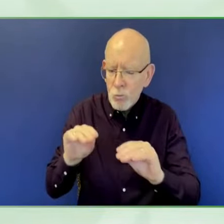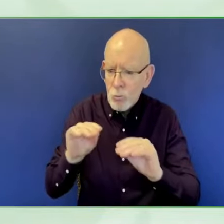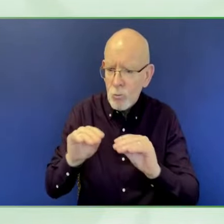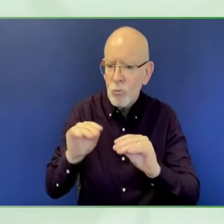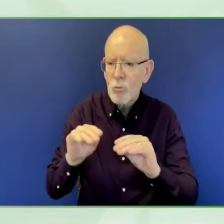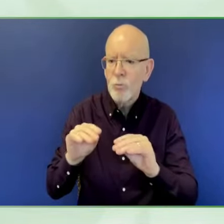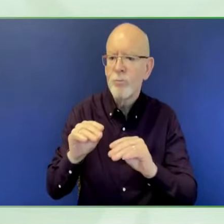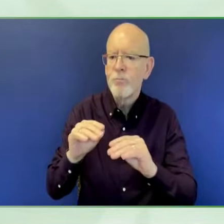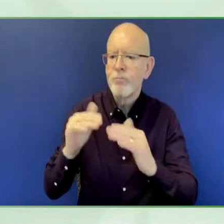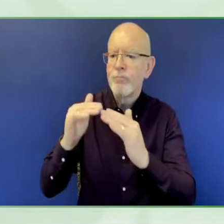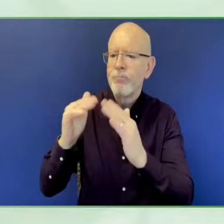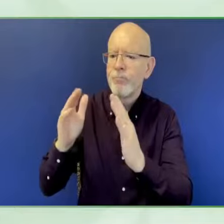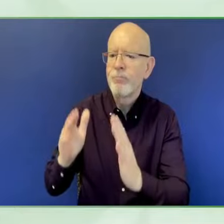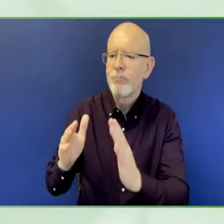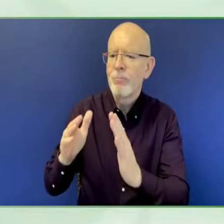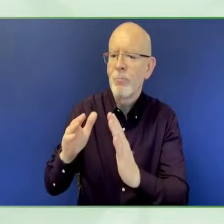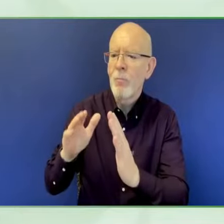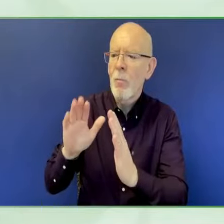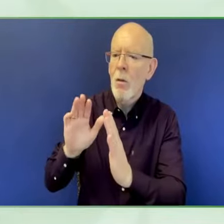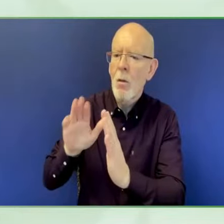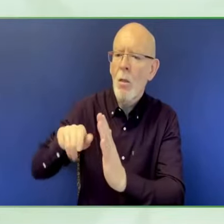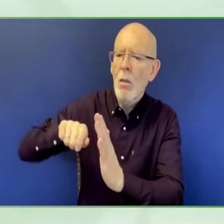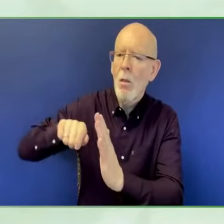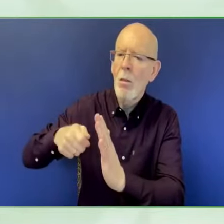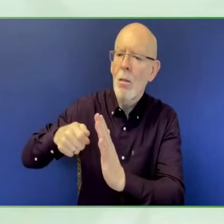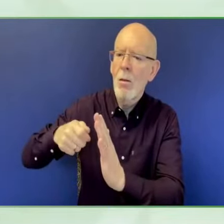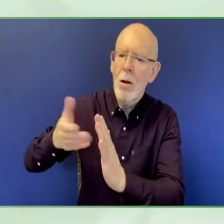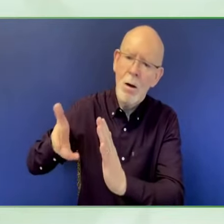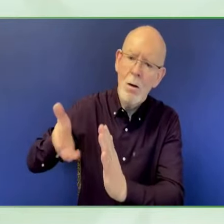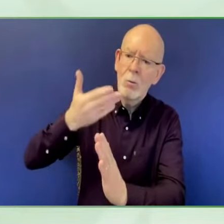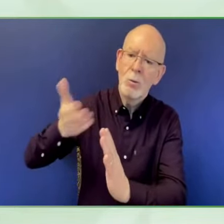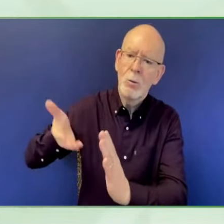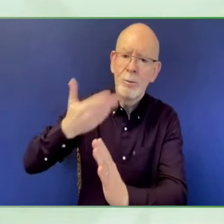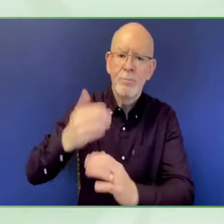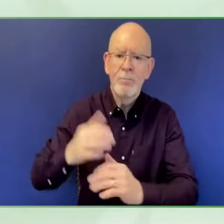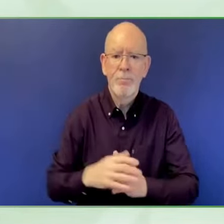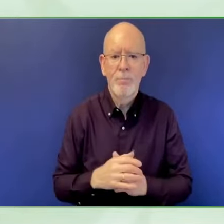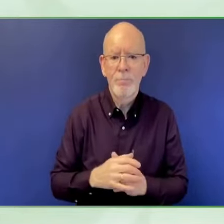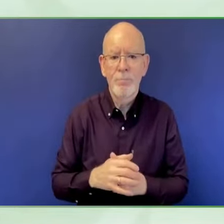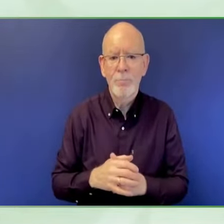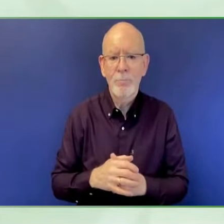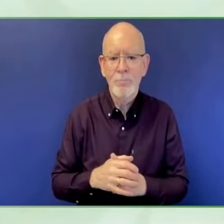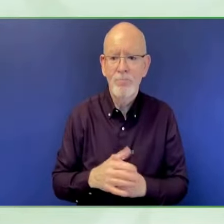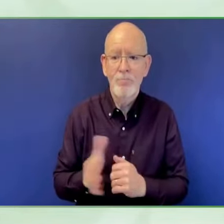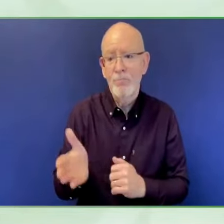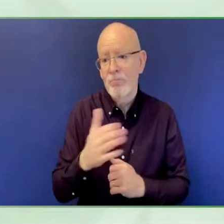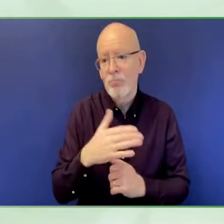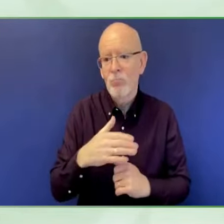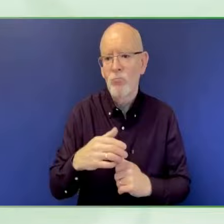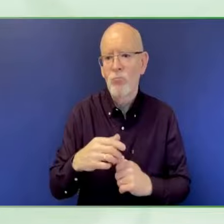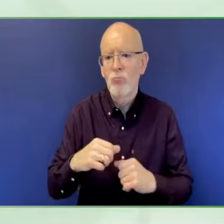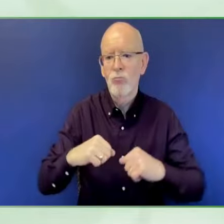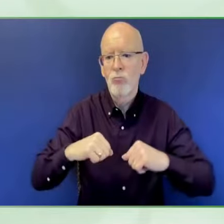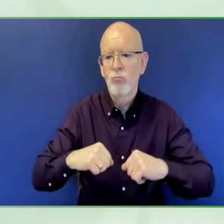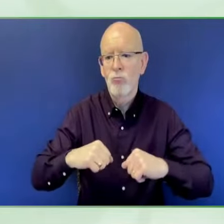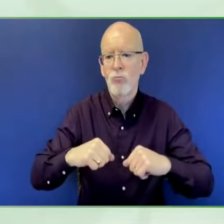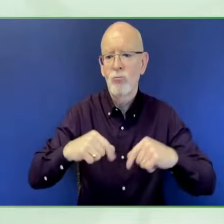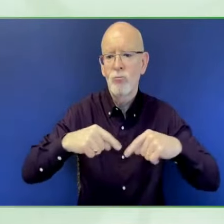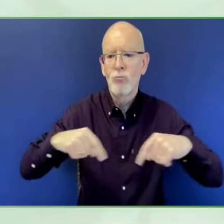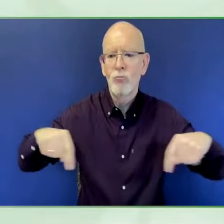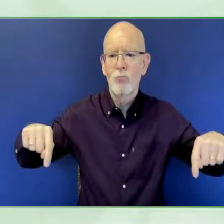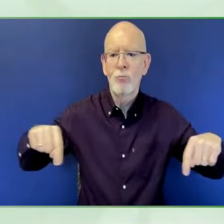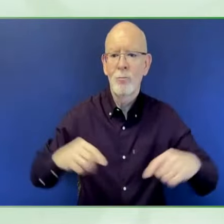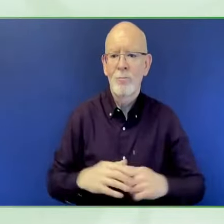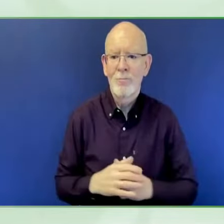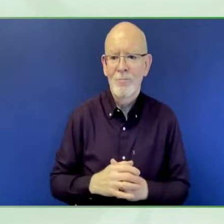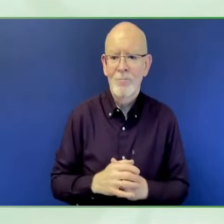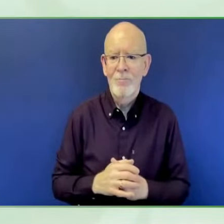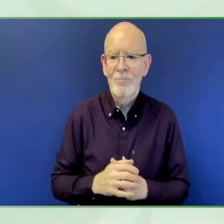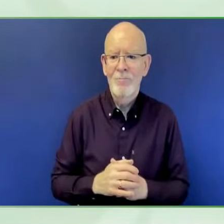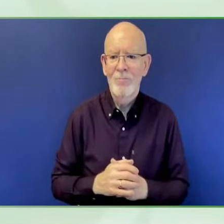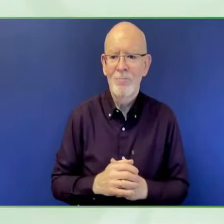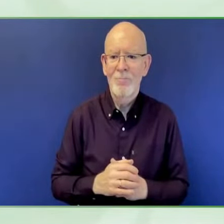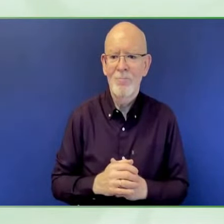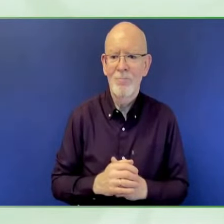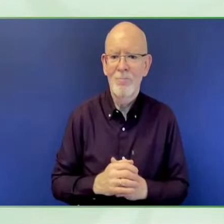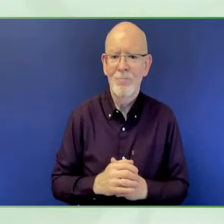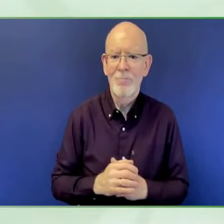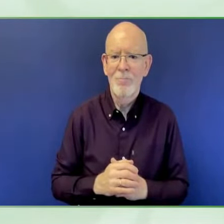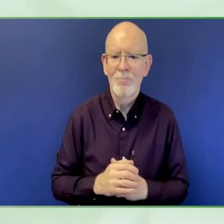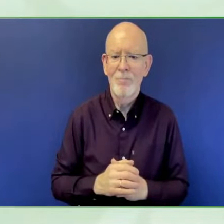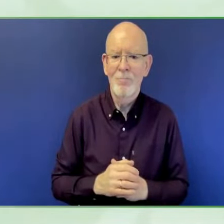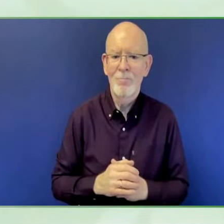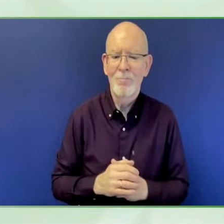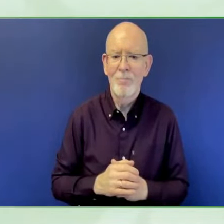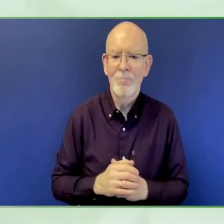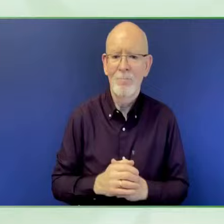And am sure we have microphones as well.